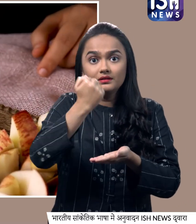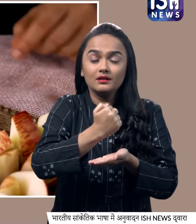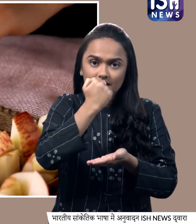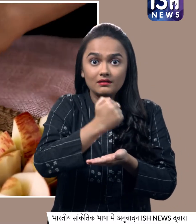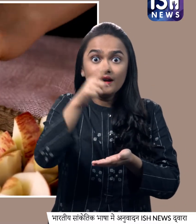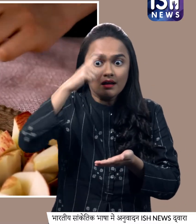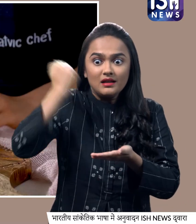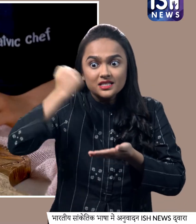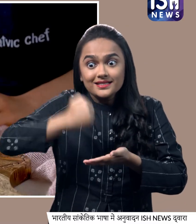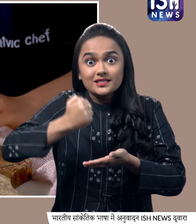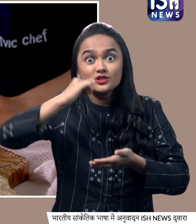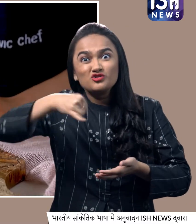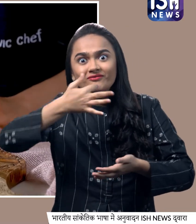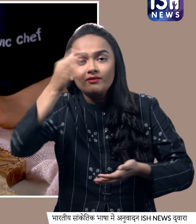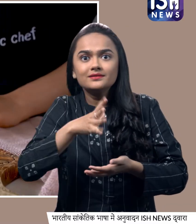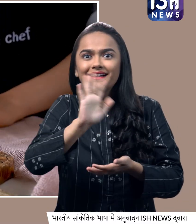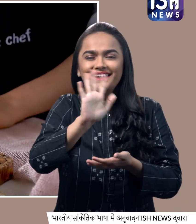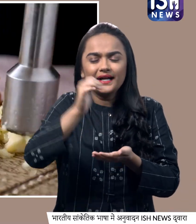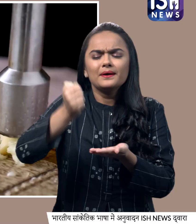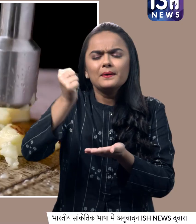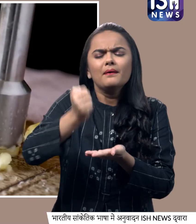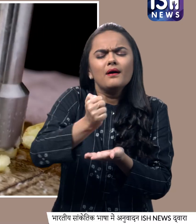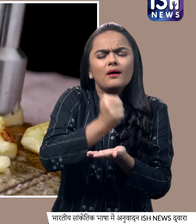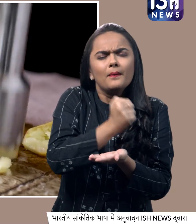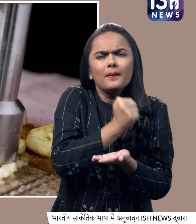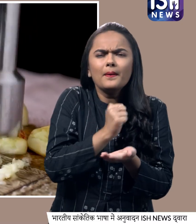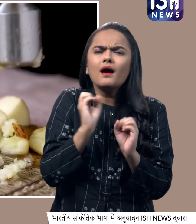Don't crush them so much that they turn into juice. Just lightly crush them